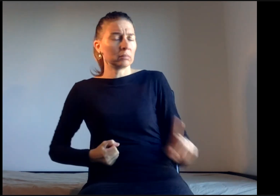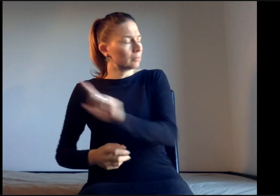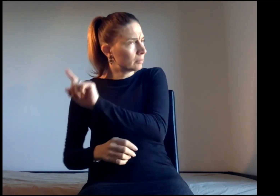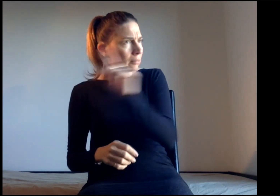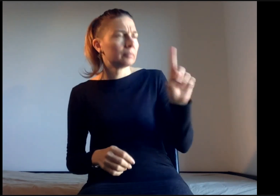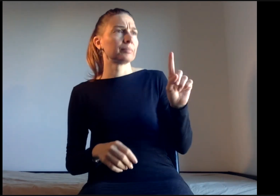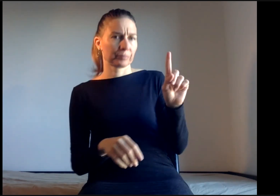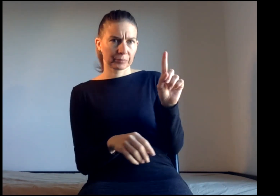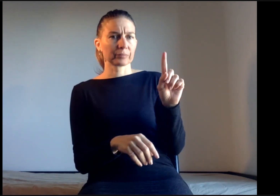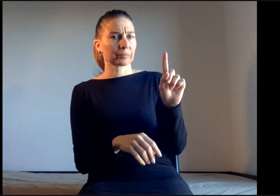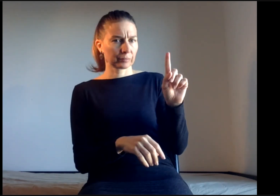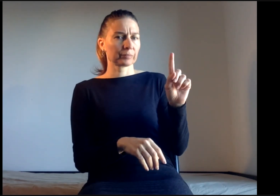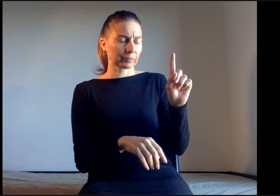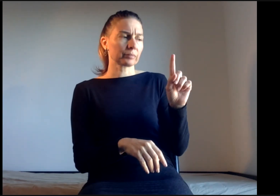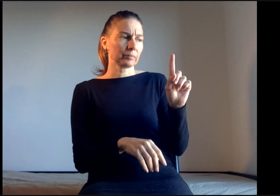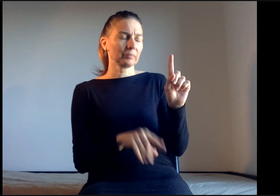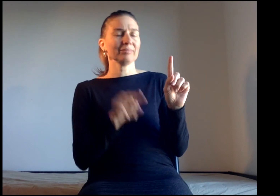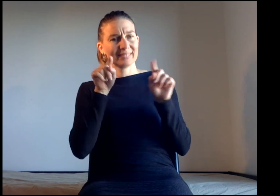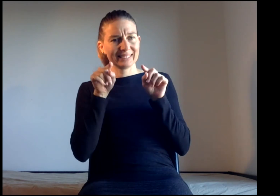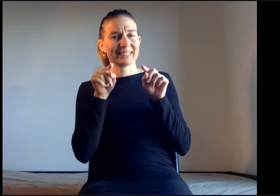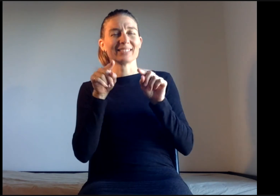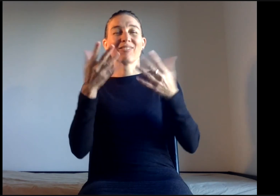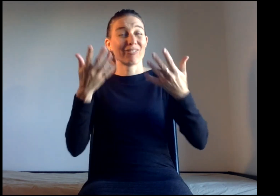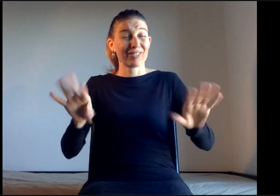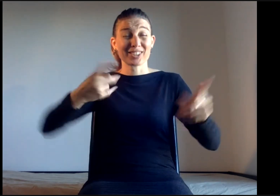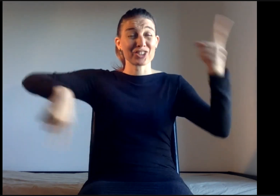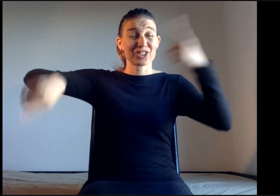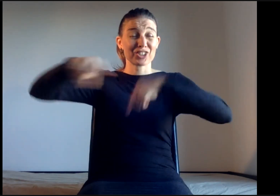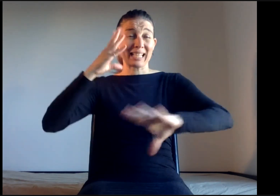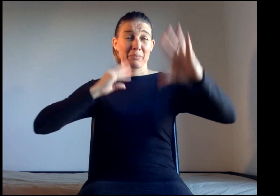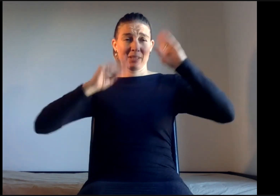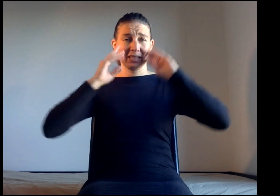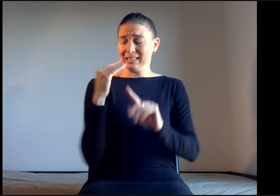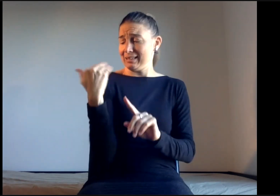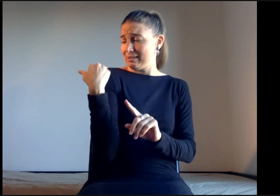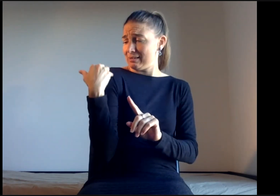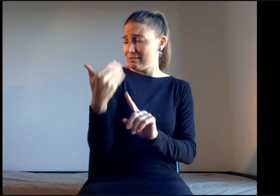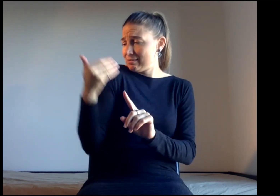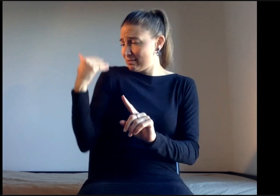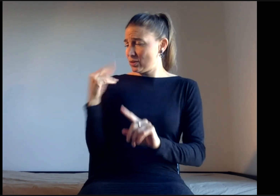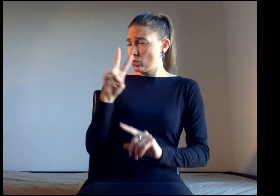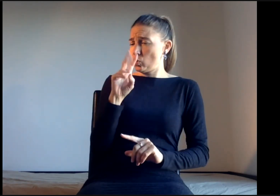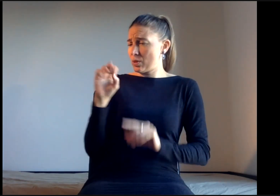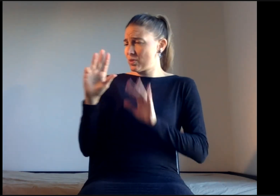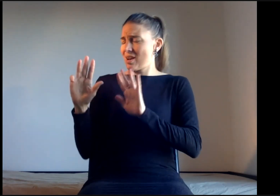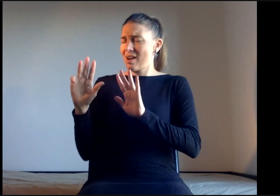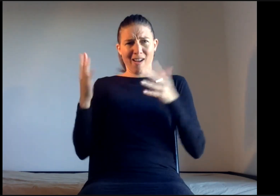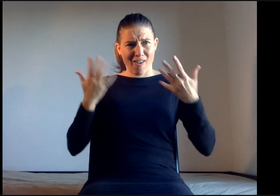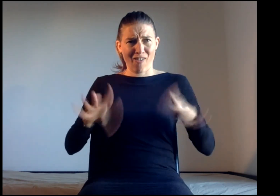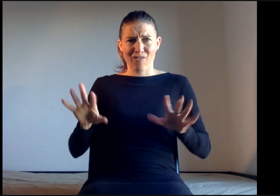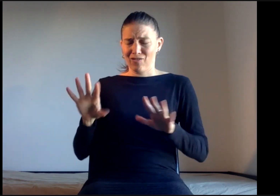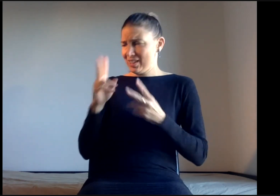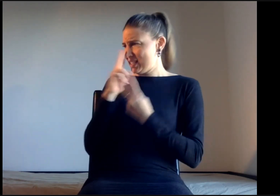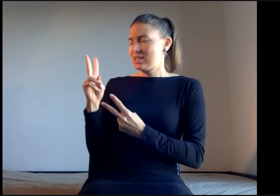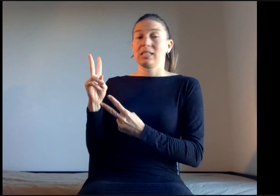that the current crisis and current situation is very bad